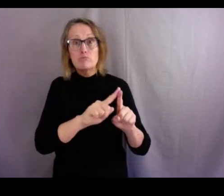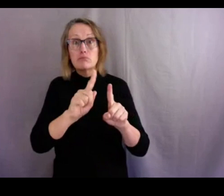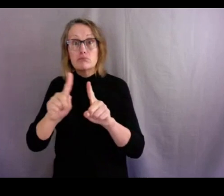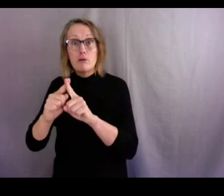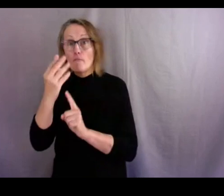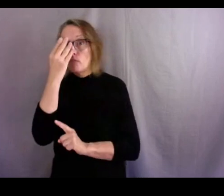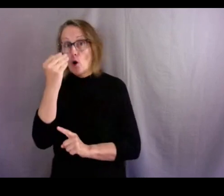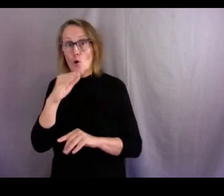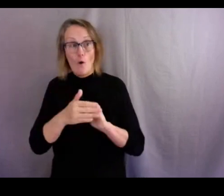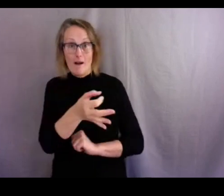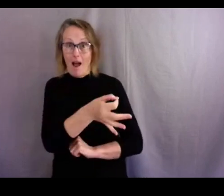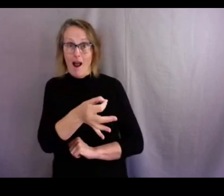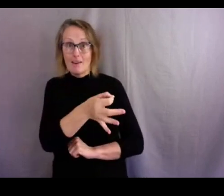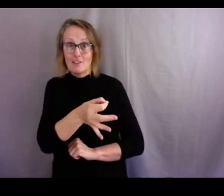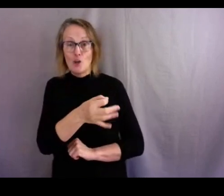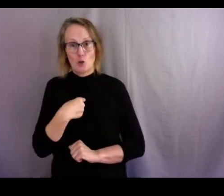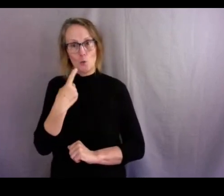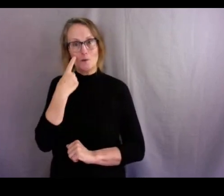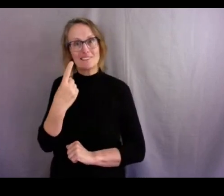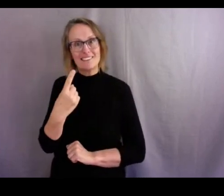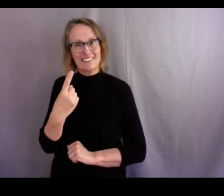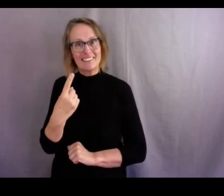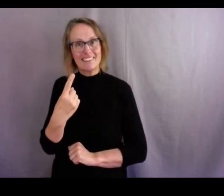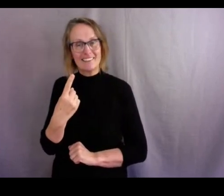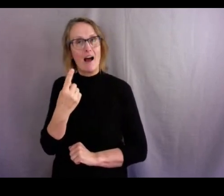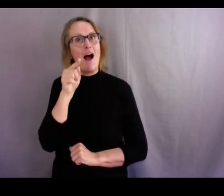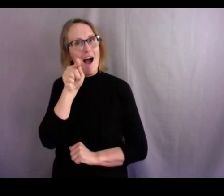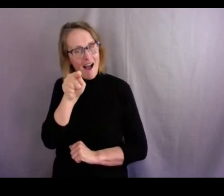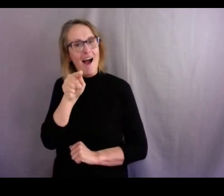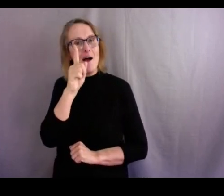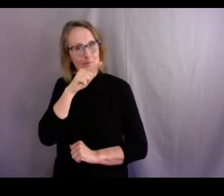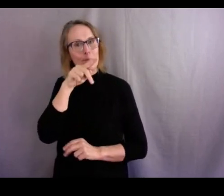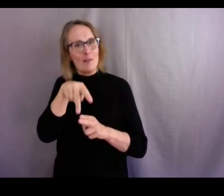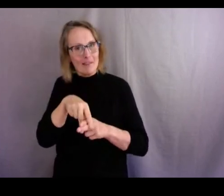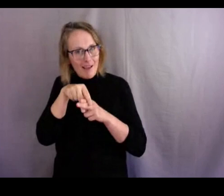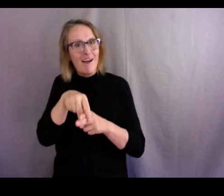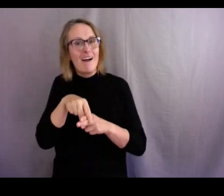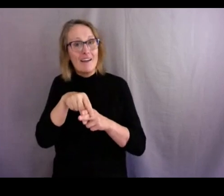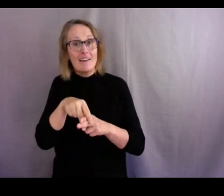you might run into those people, too. If you go back to the Marquesas now,